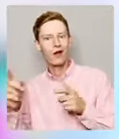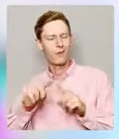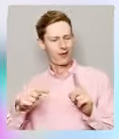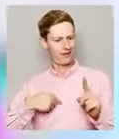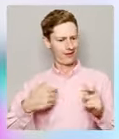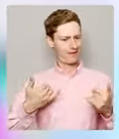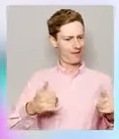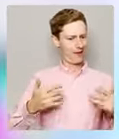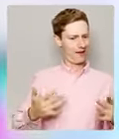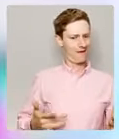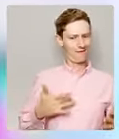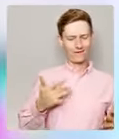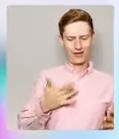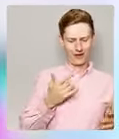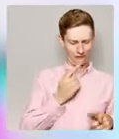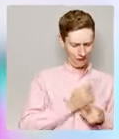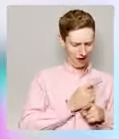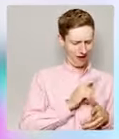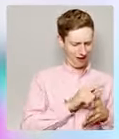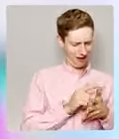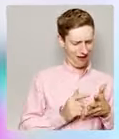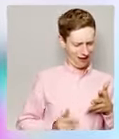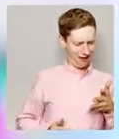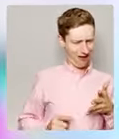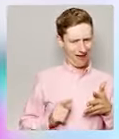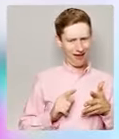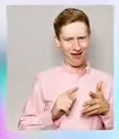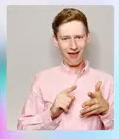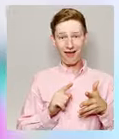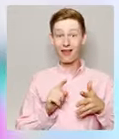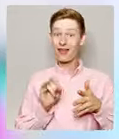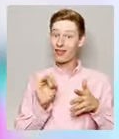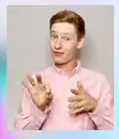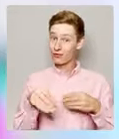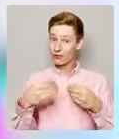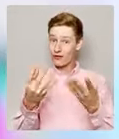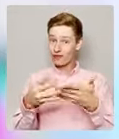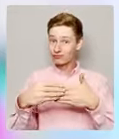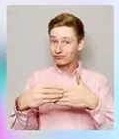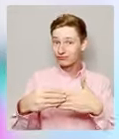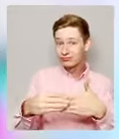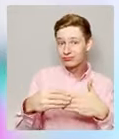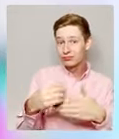despite the player feeling like they've done everything correctly. By being generous with the various steps involved,